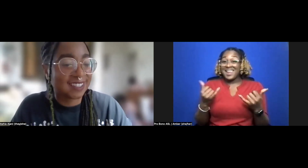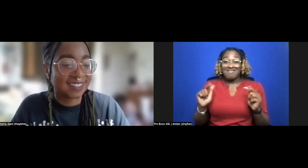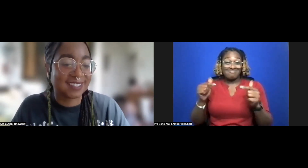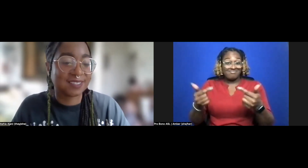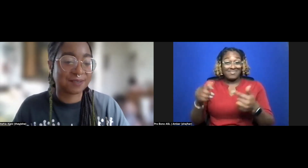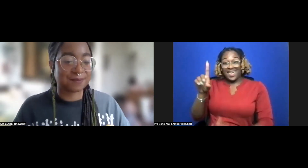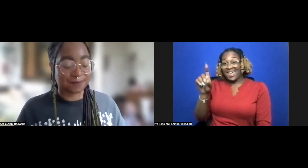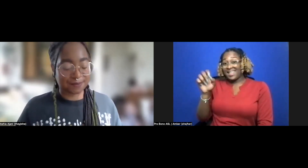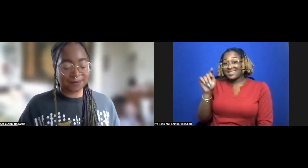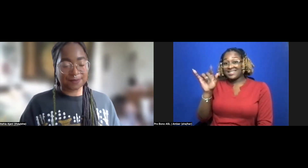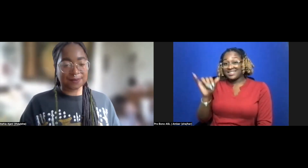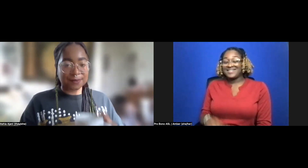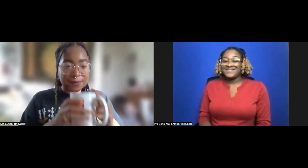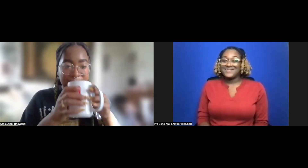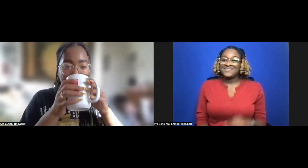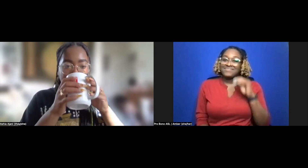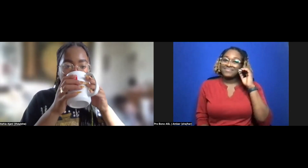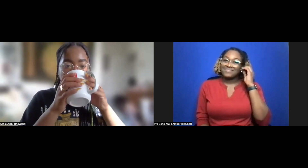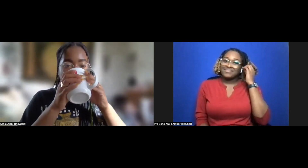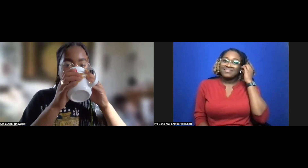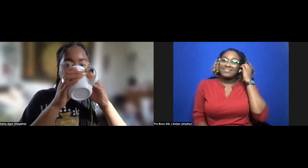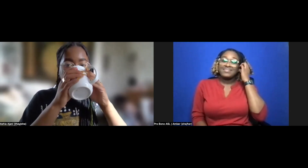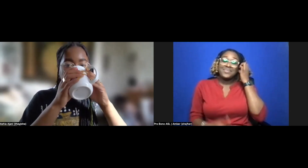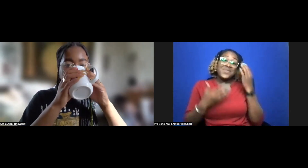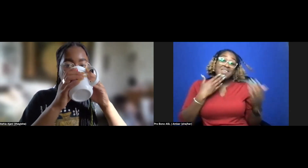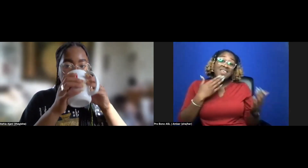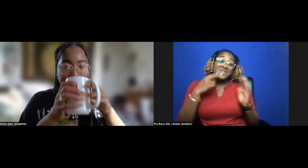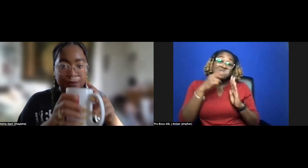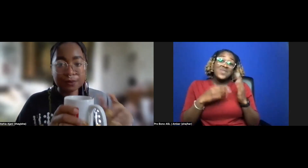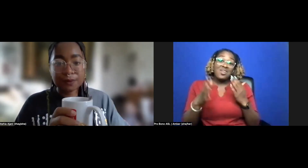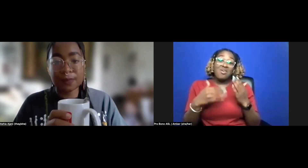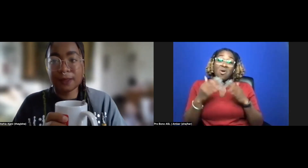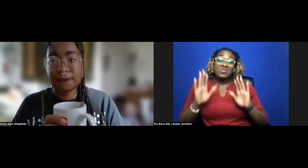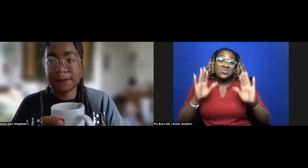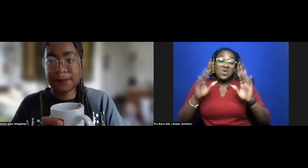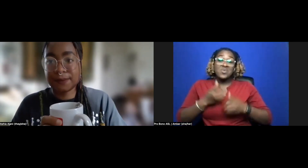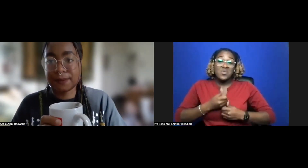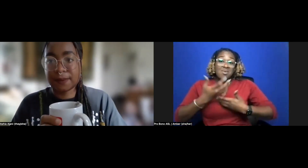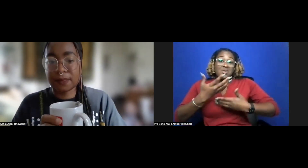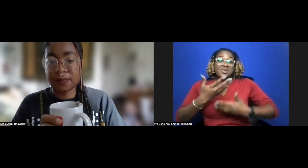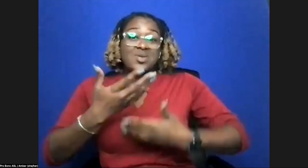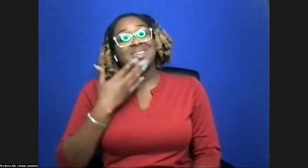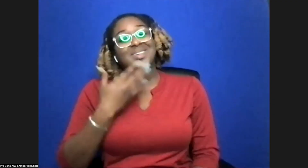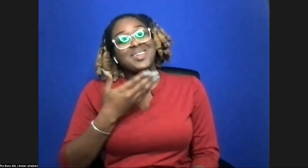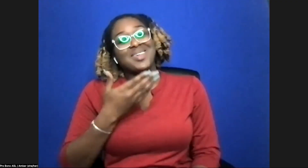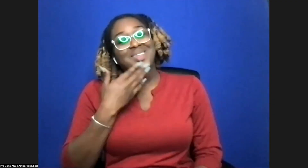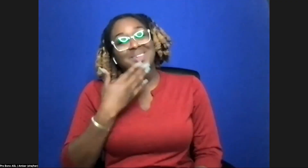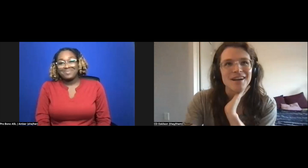Thank you so much for reading all of these incredible poems, Ashia. The way that you're